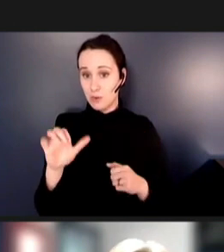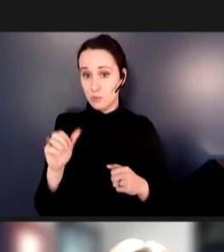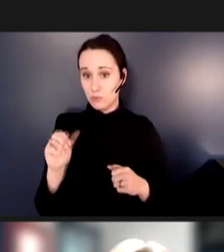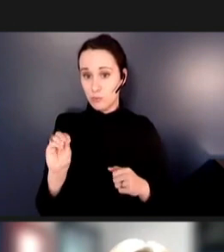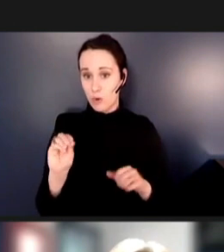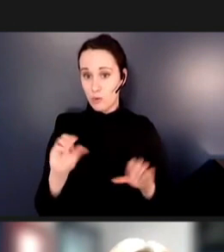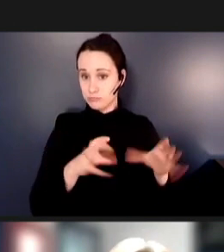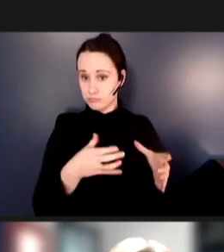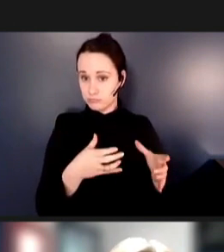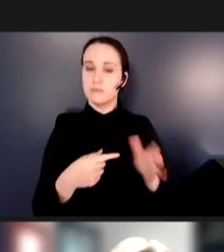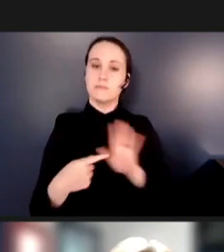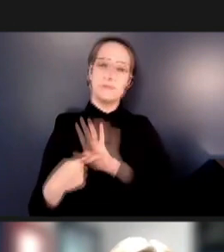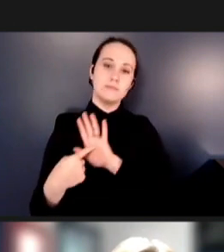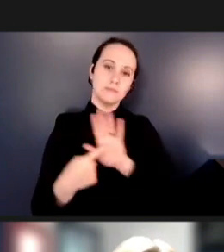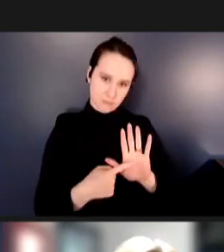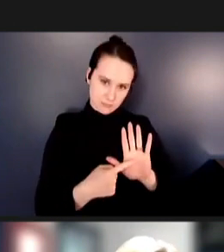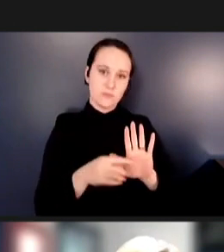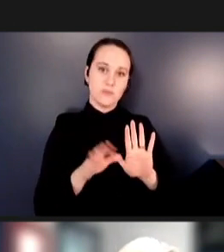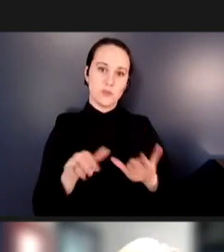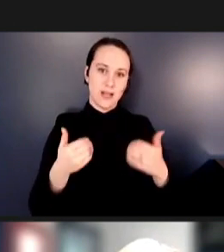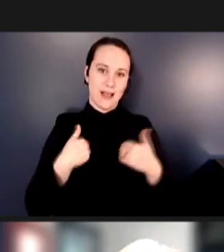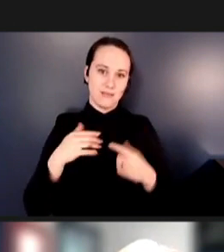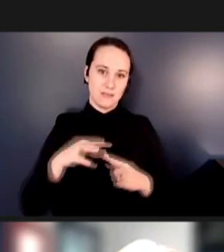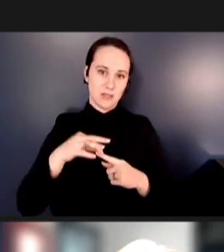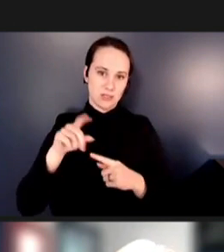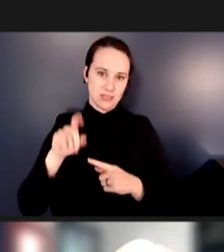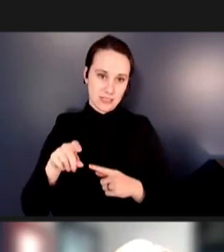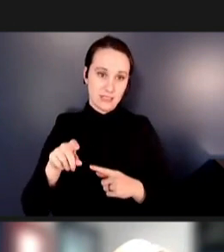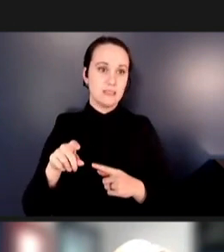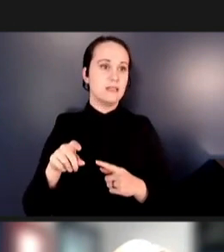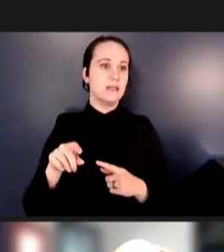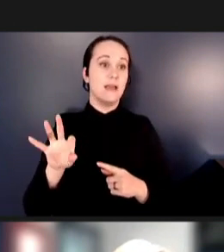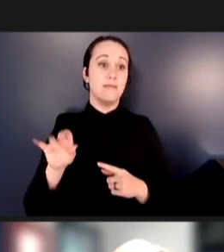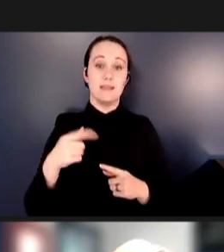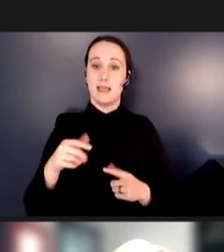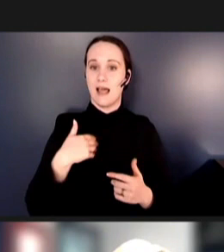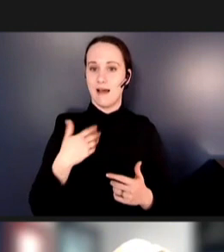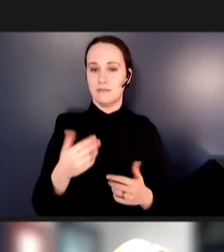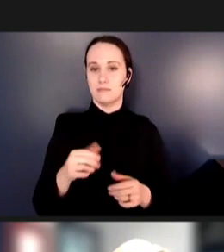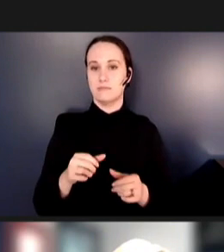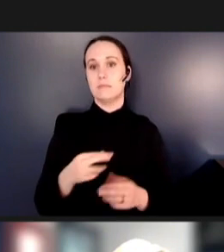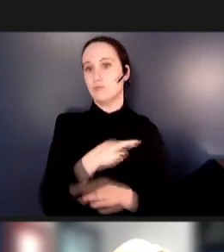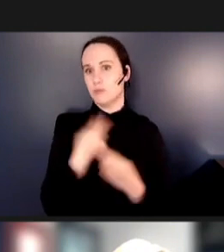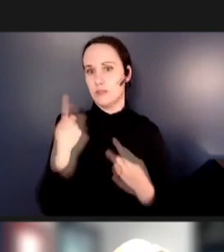those who have or are at increased risk for chronic physical developmental, behavioral,